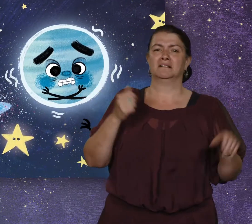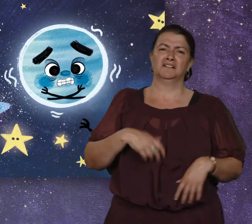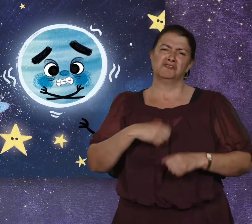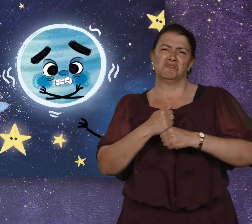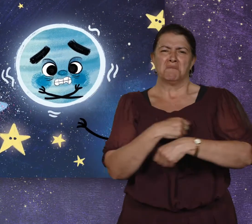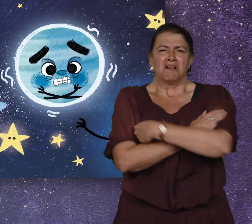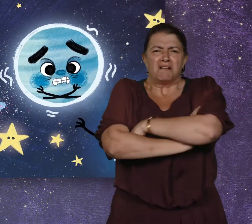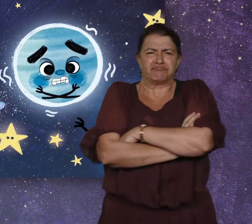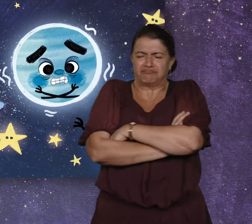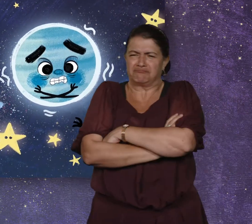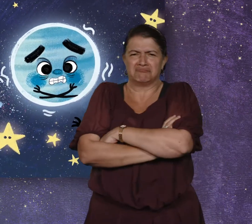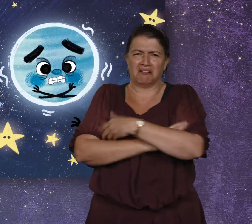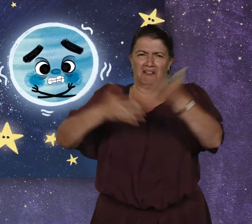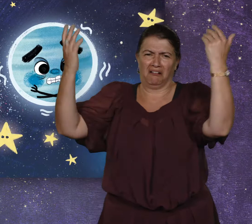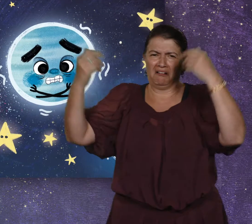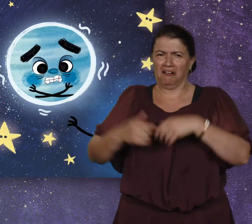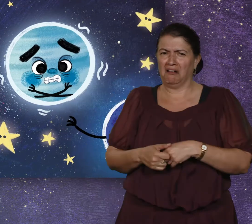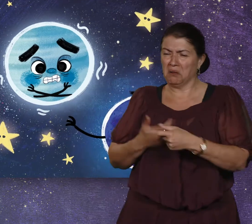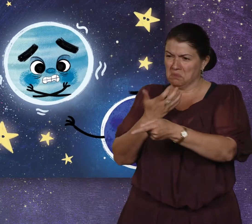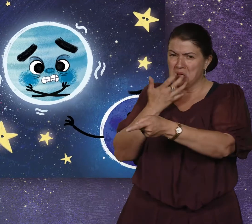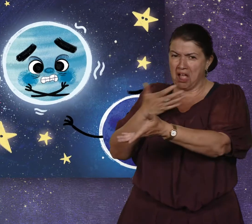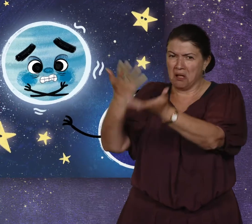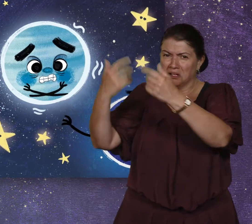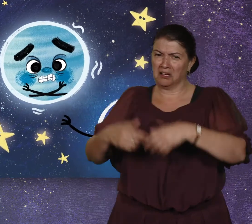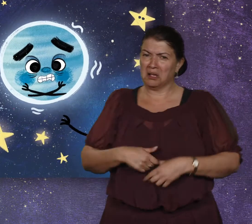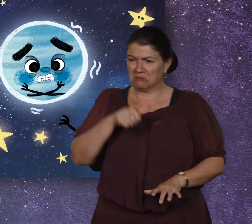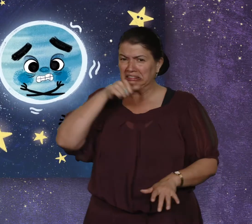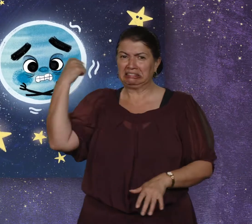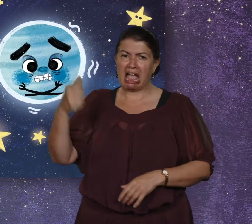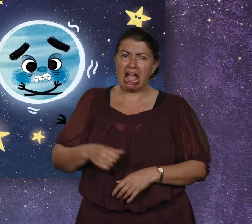Some warmth, grumbled Uranus, that would be nice.